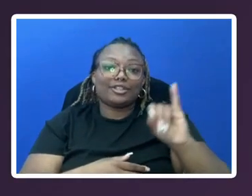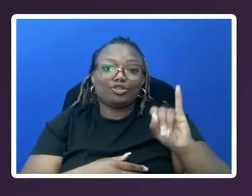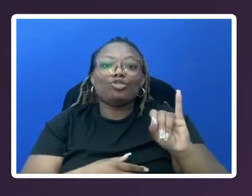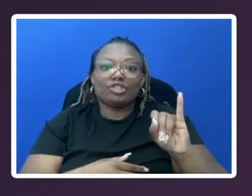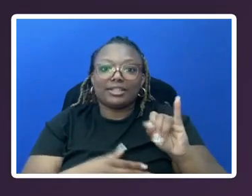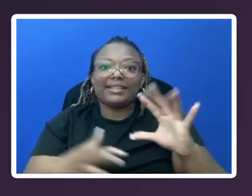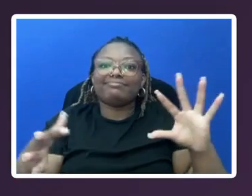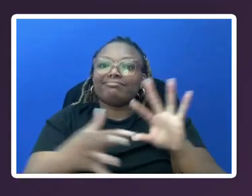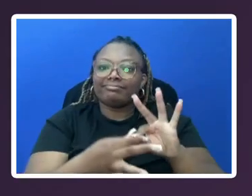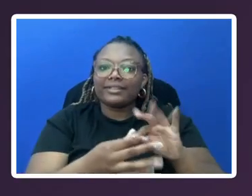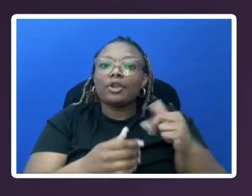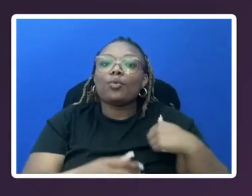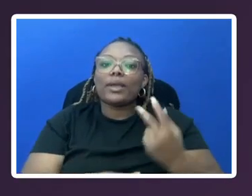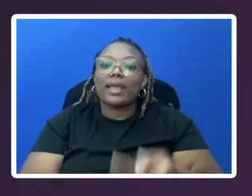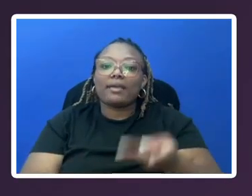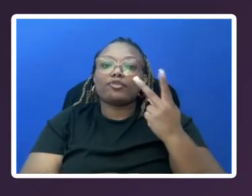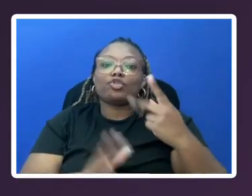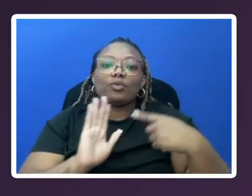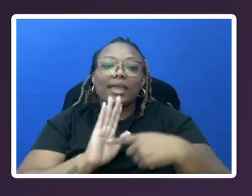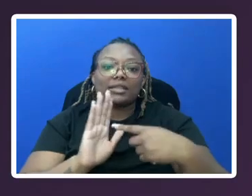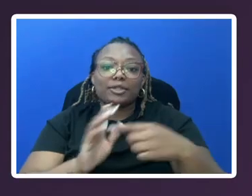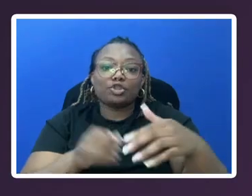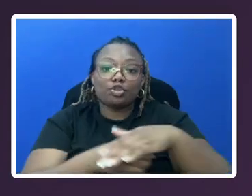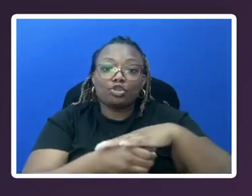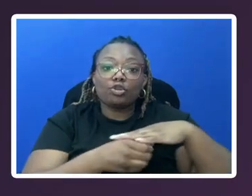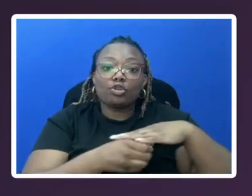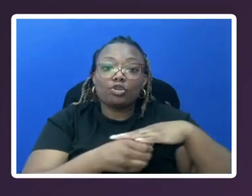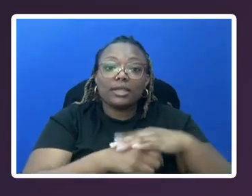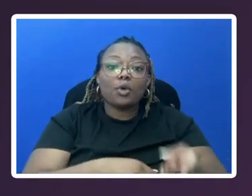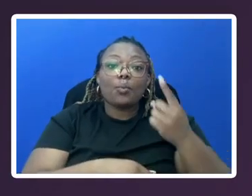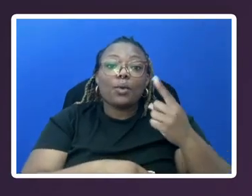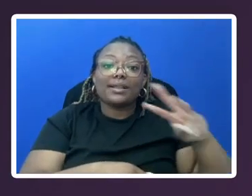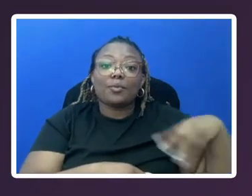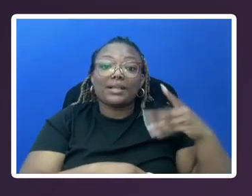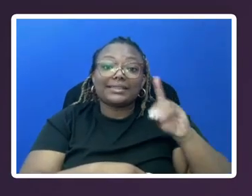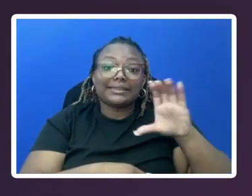two exhibition locations, one in Washington, D.C., on the National Mall,